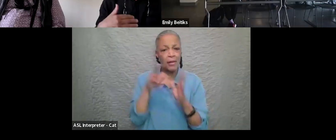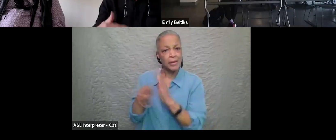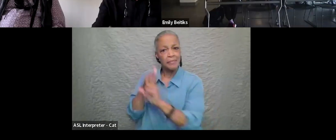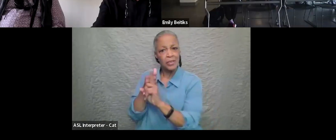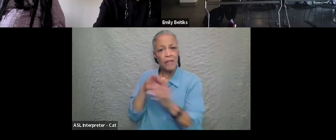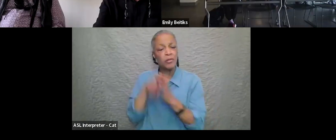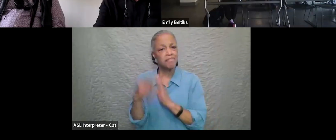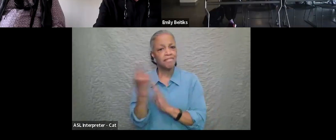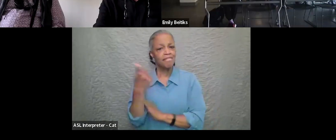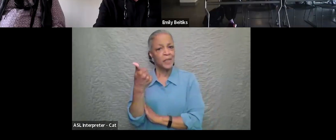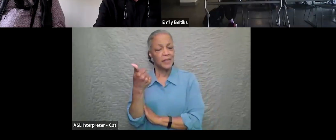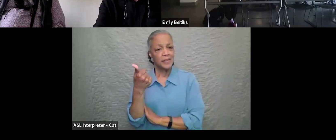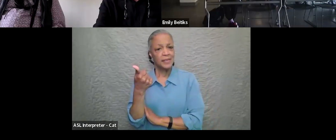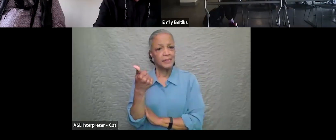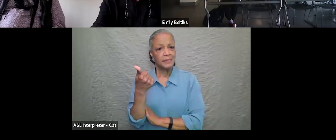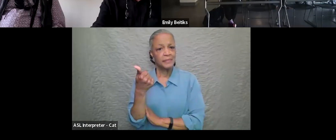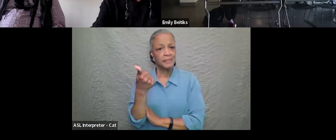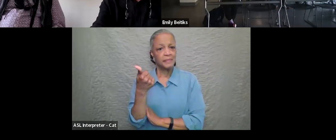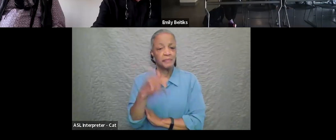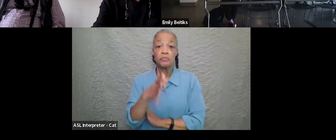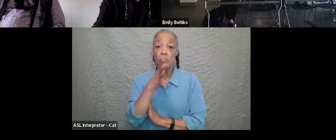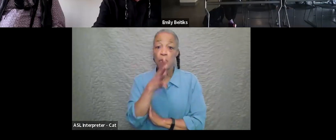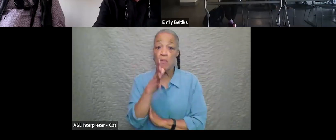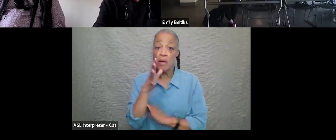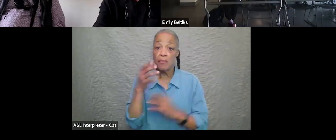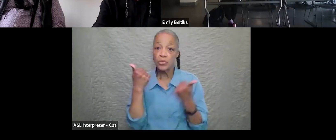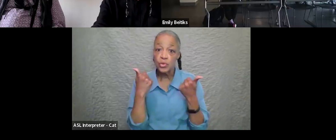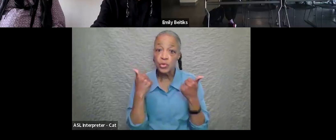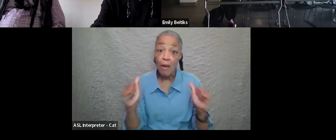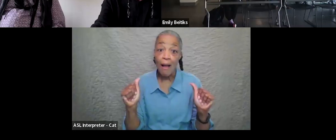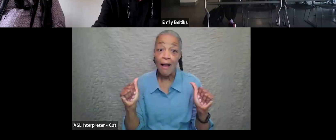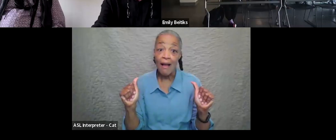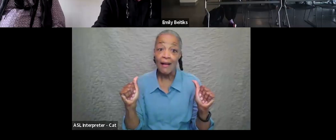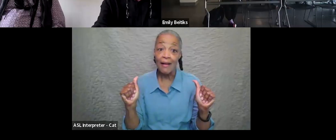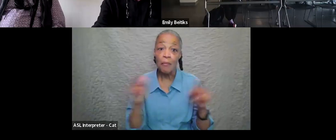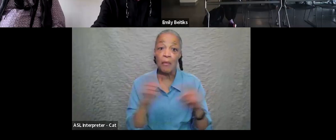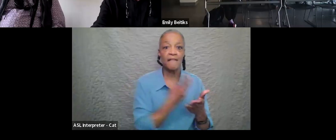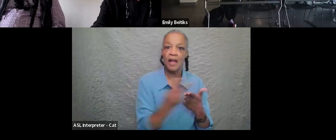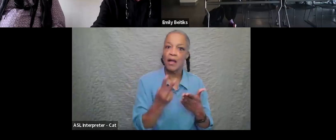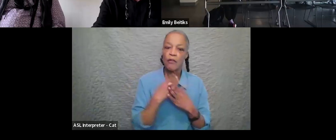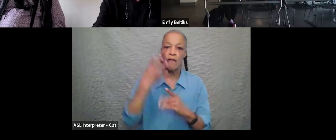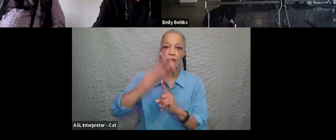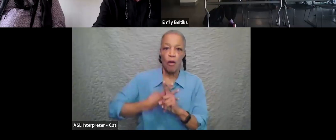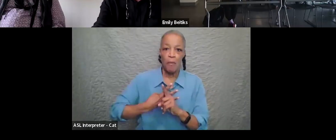And who had tried fruitlessly for four months to get him out of the trial.